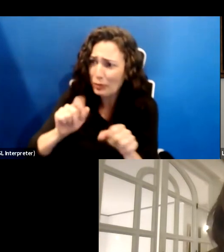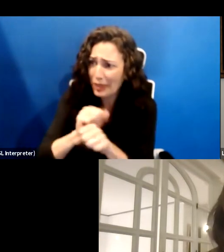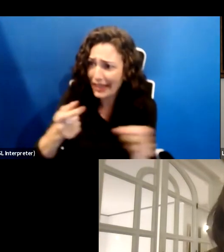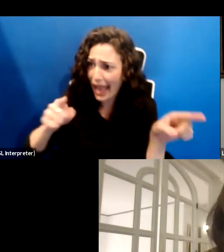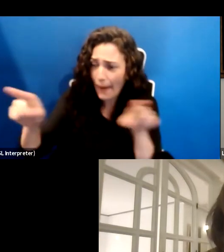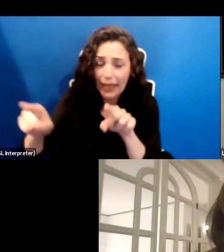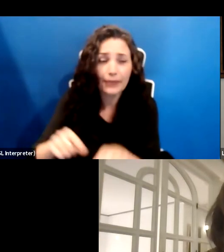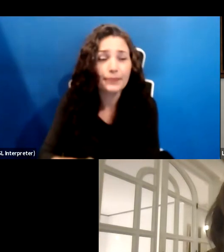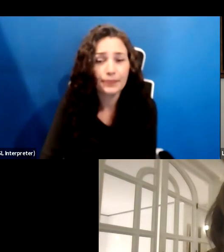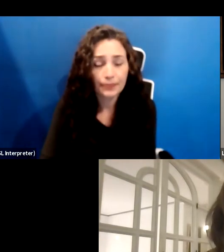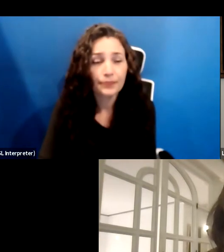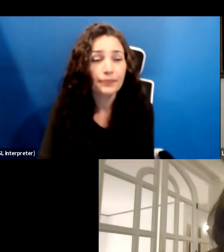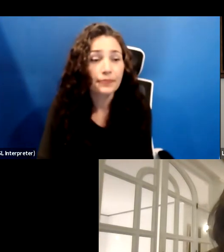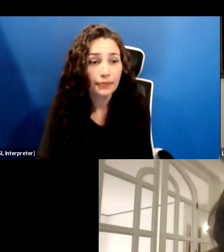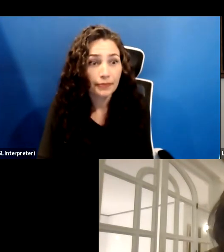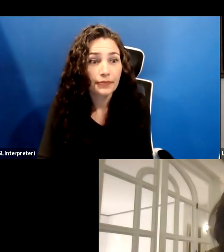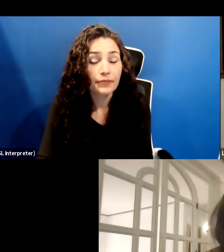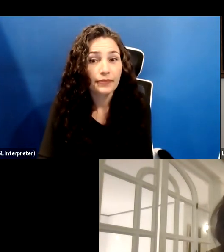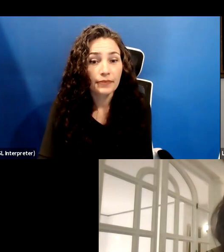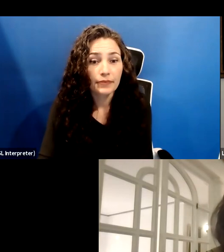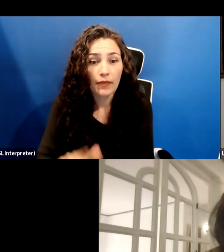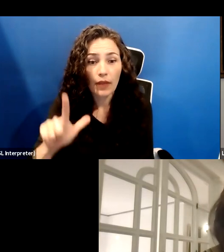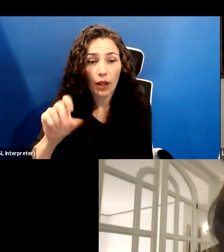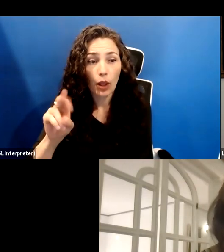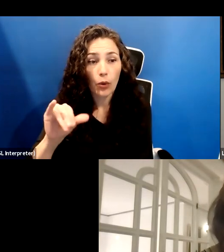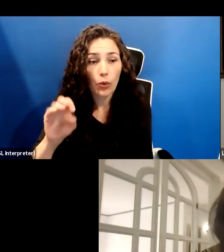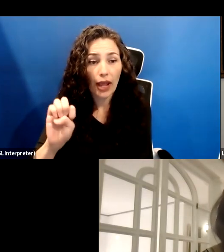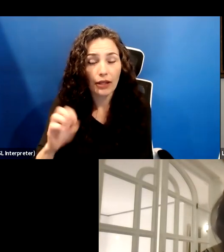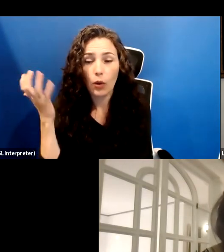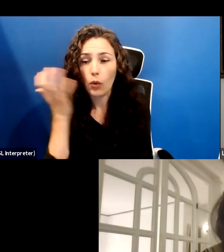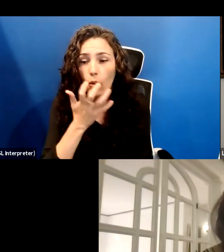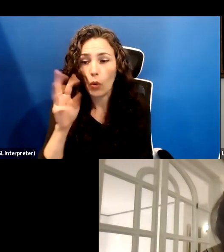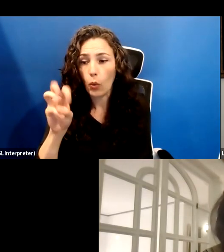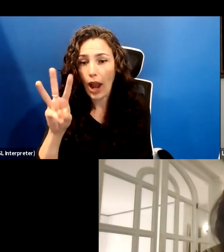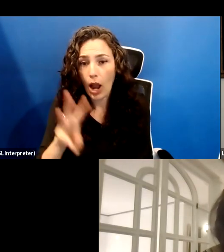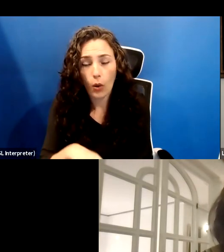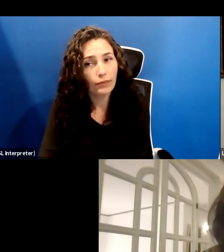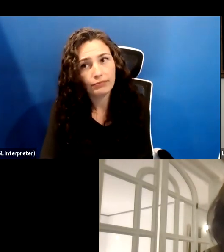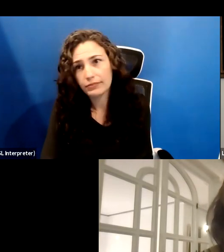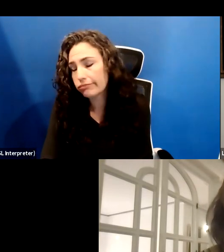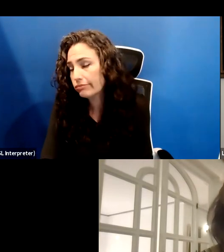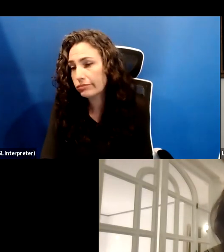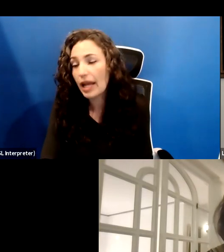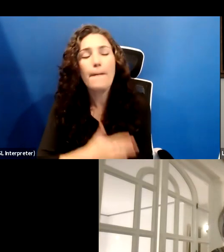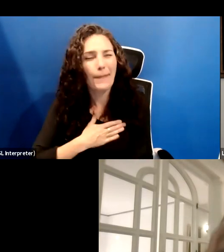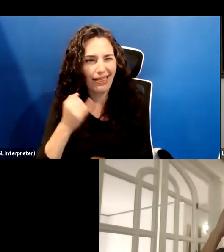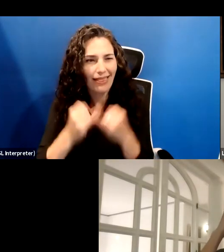Right, wow, wow. Let's, so this is my last question 'cause we're gonna run out of time, but